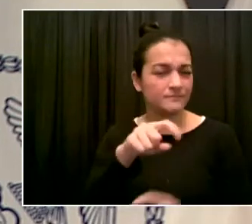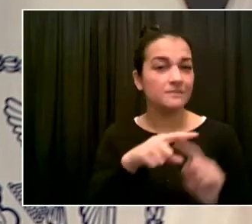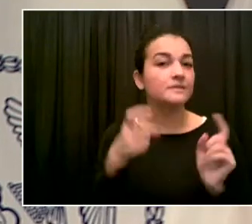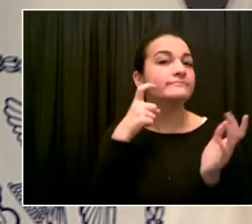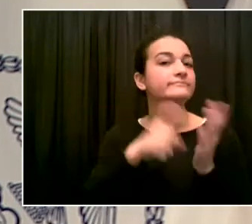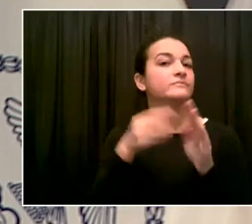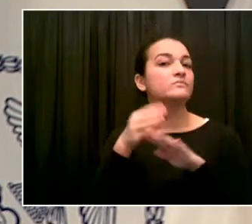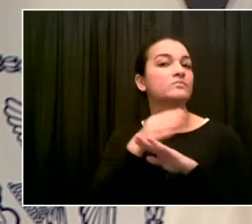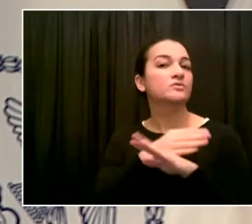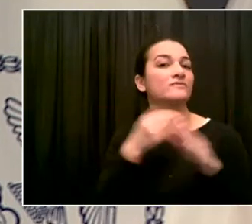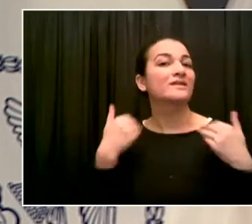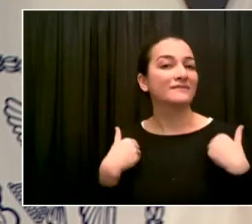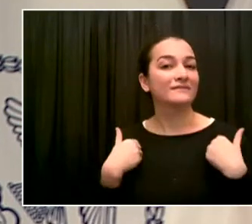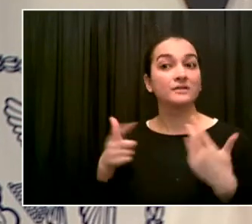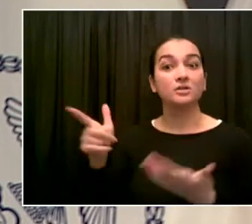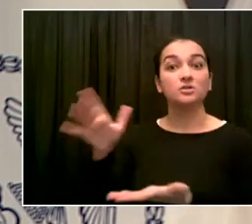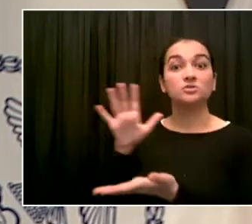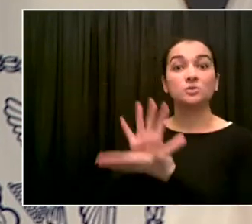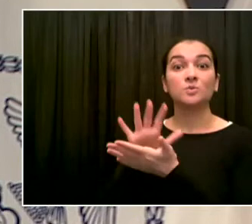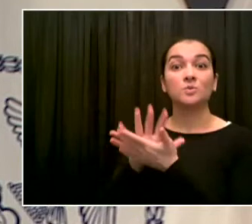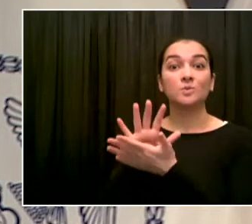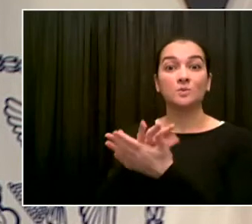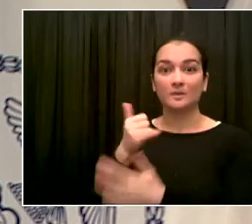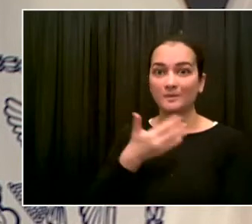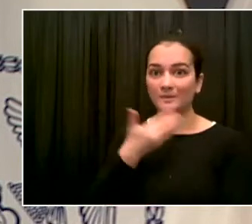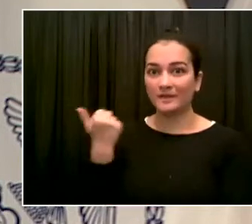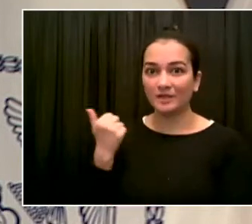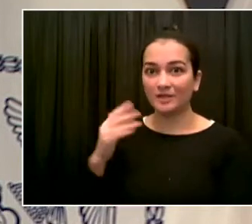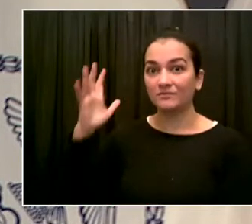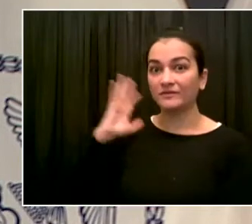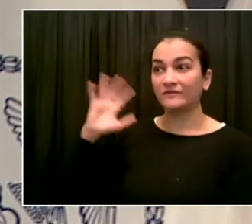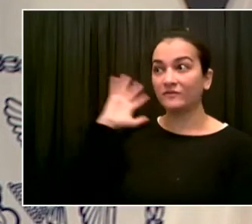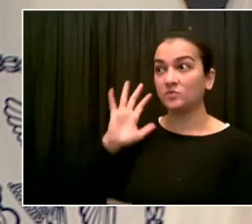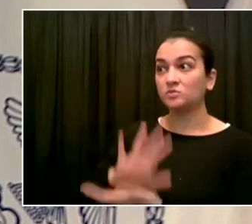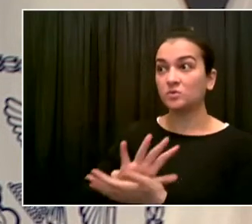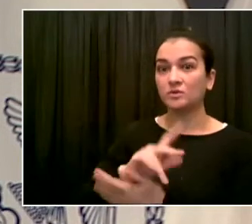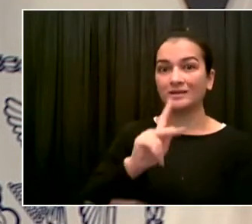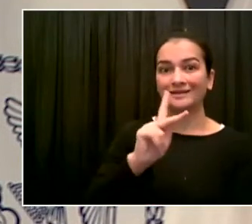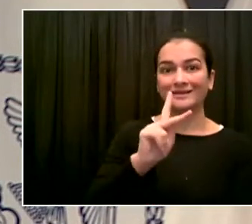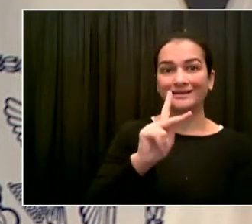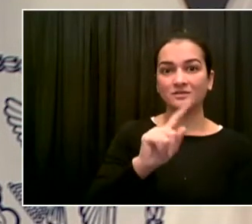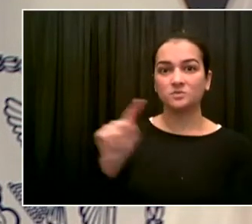THERE'S A LOT MORE TO DO. WE HAVE ADDED TWO MORE GRADES TO THSE COHOLS FOR FREE.